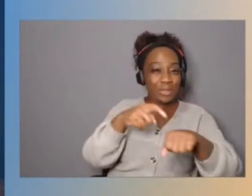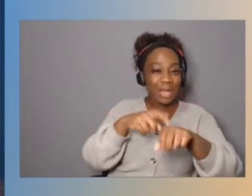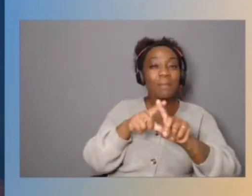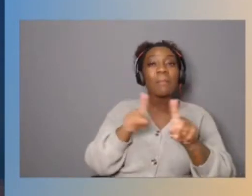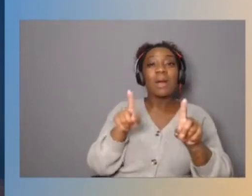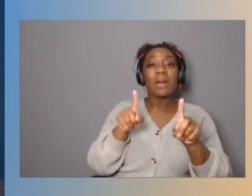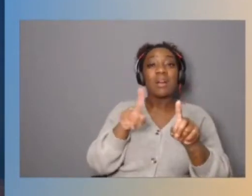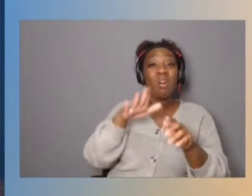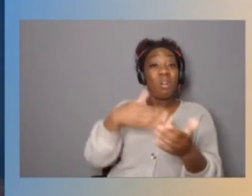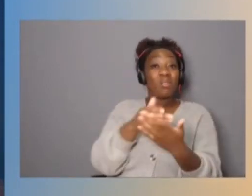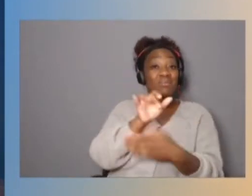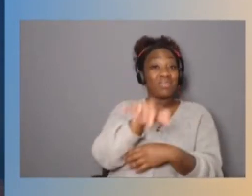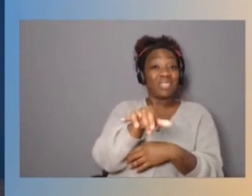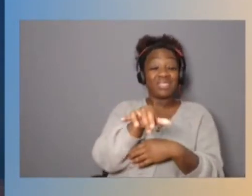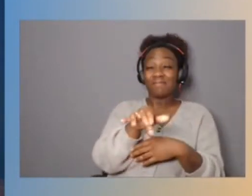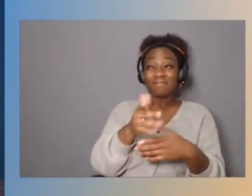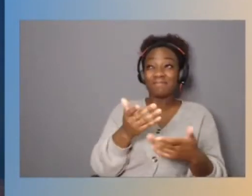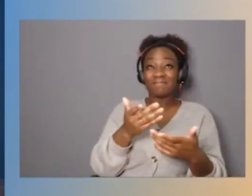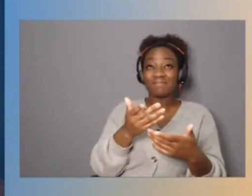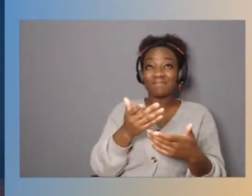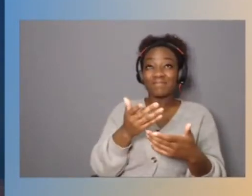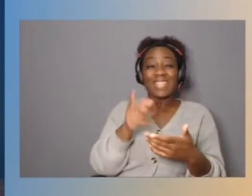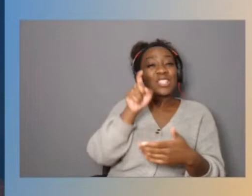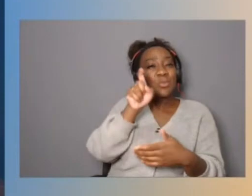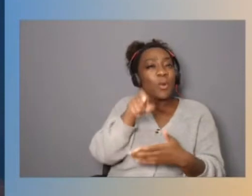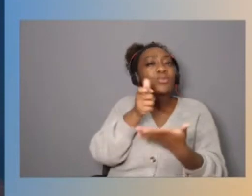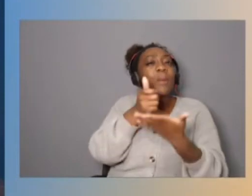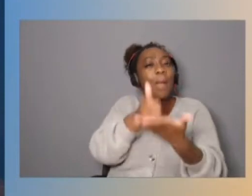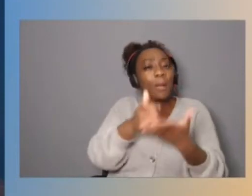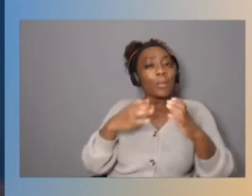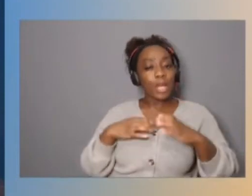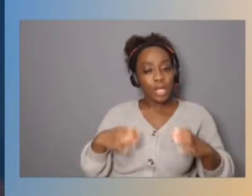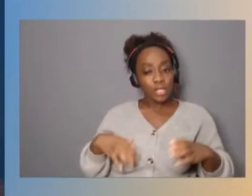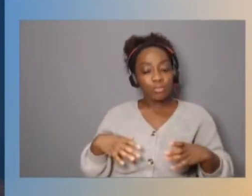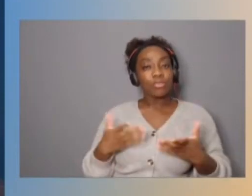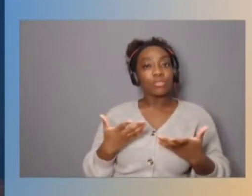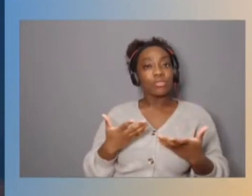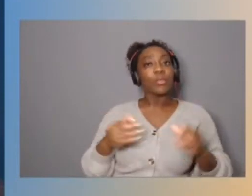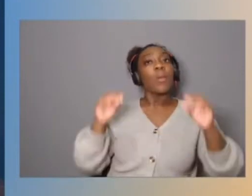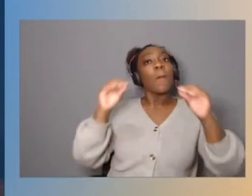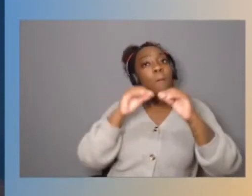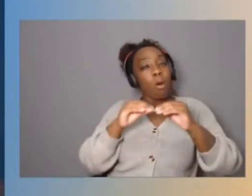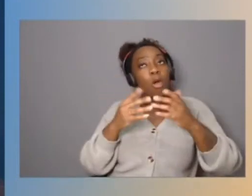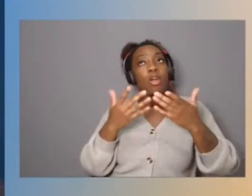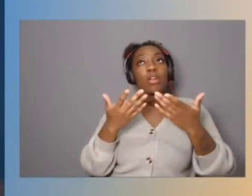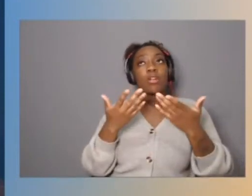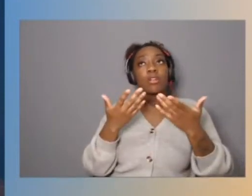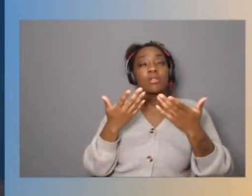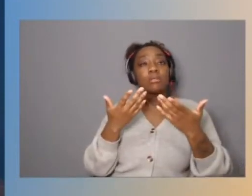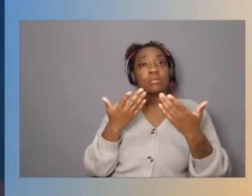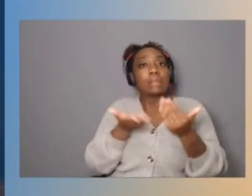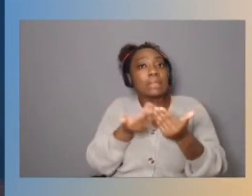it helps customers be more efficient as well. The choice you have kind of a ratio of memory